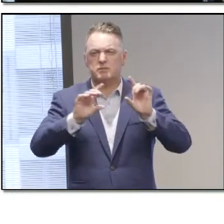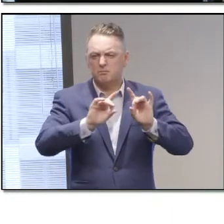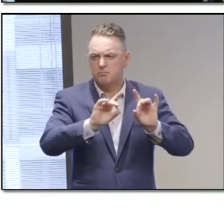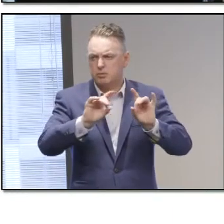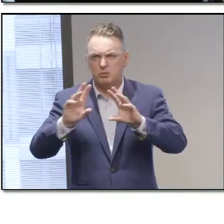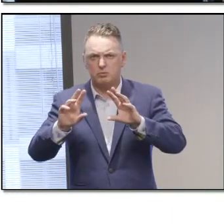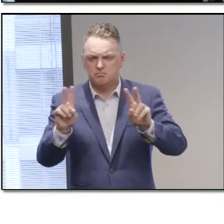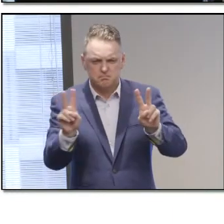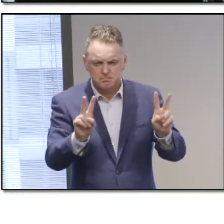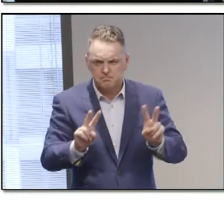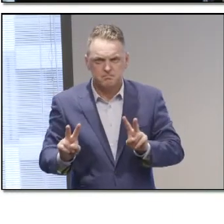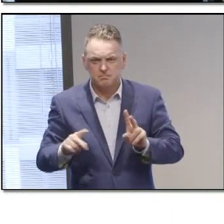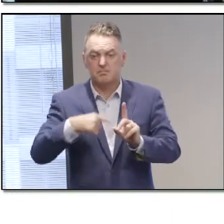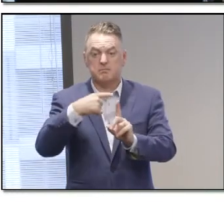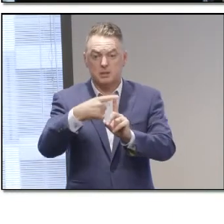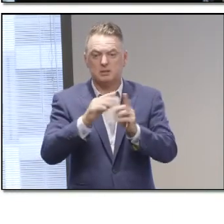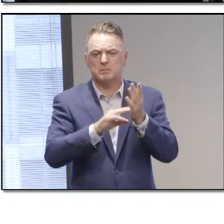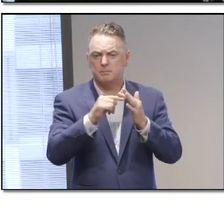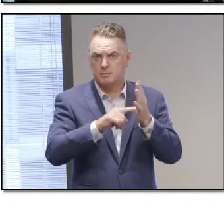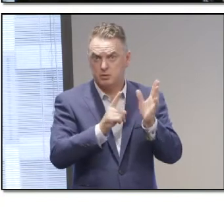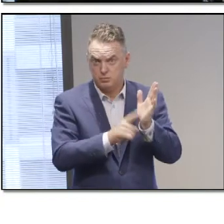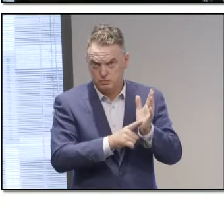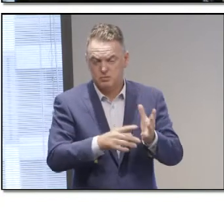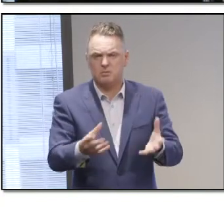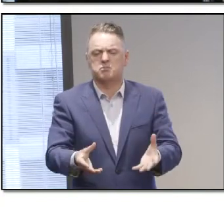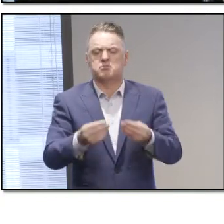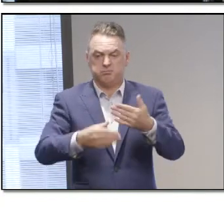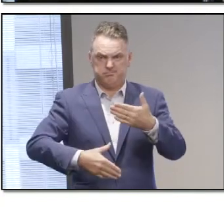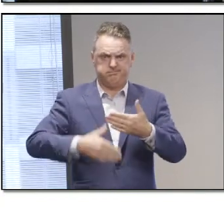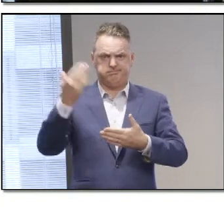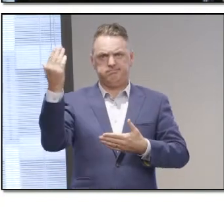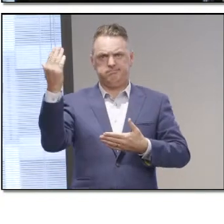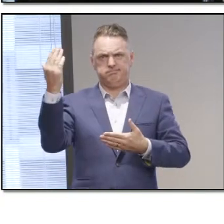for some of the metals. We came back with some really odd results and one of them was cadmium